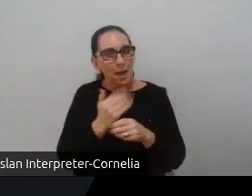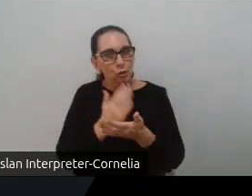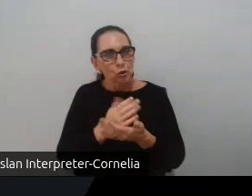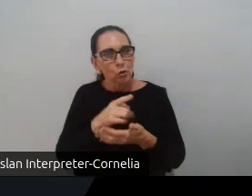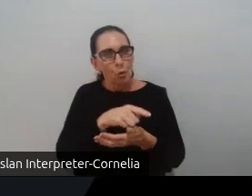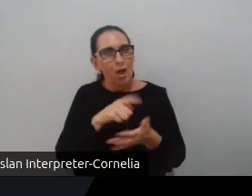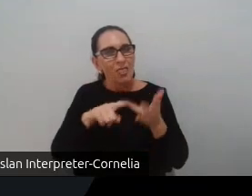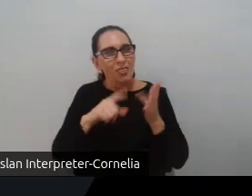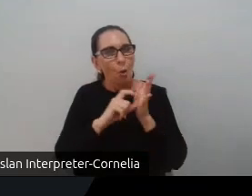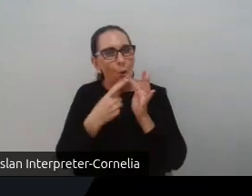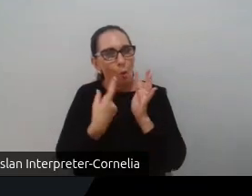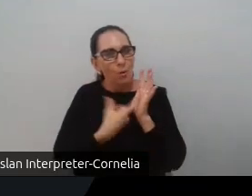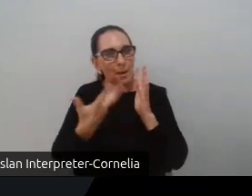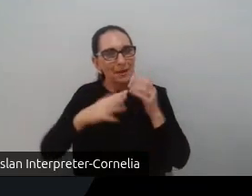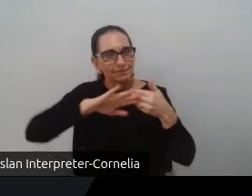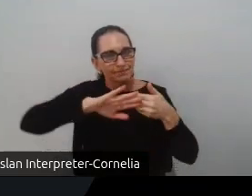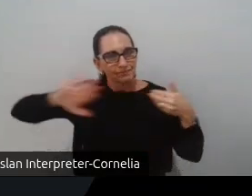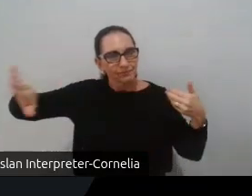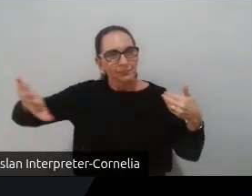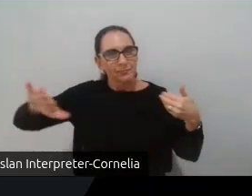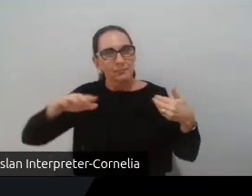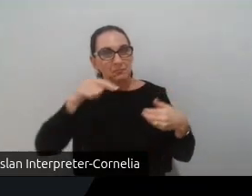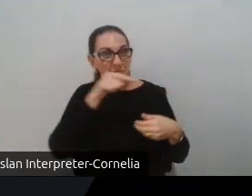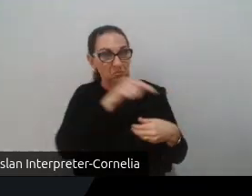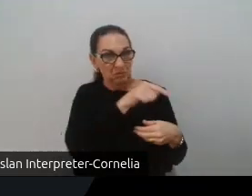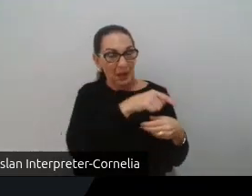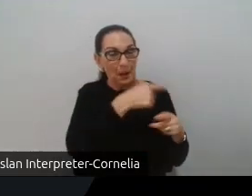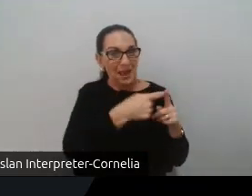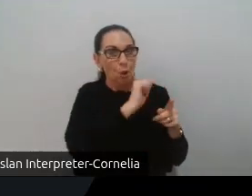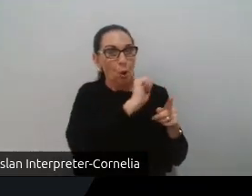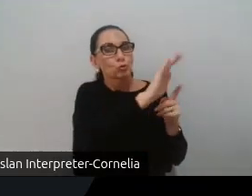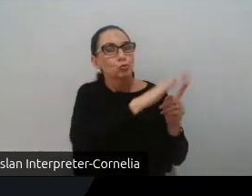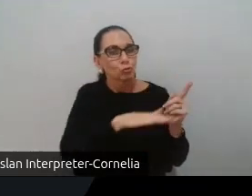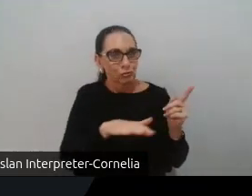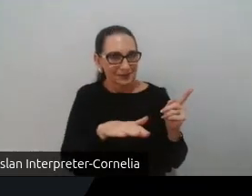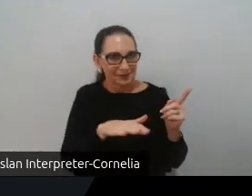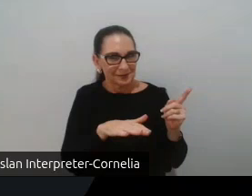staying away from some people such as herself and her children. And we find that's just a really